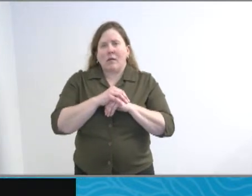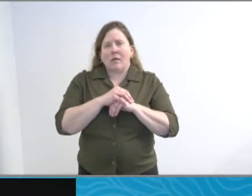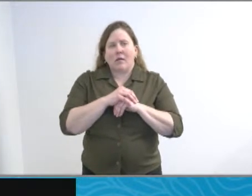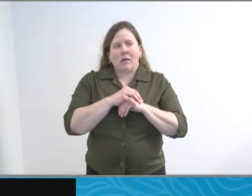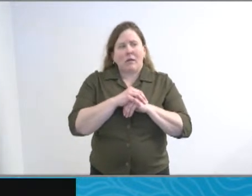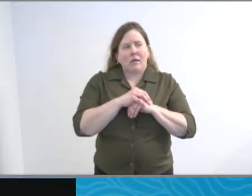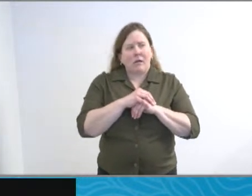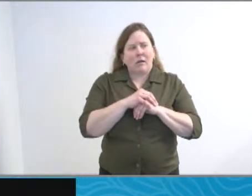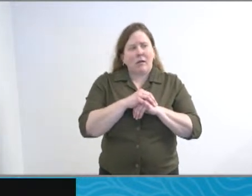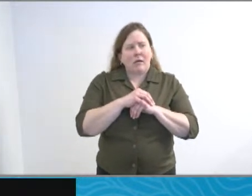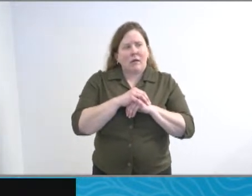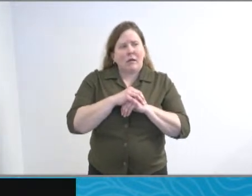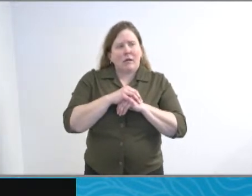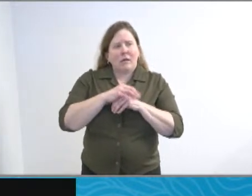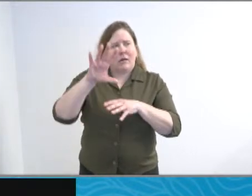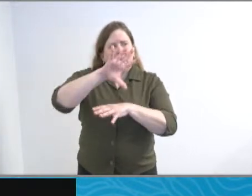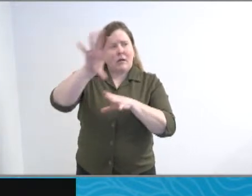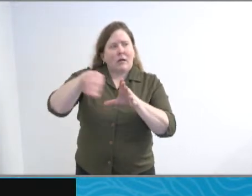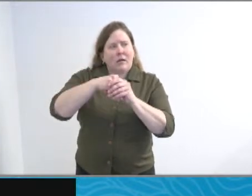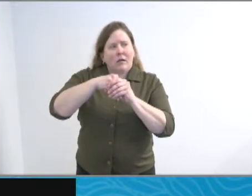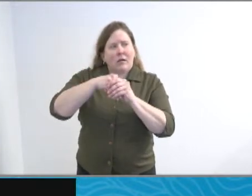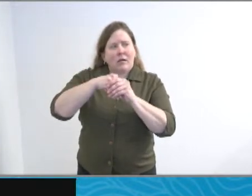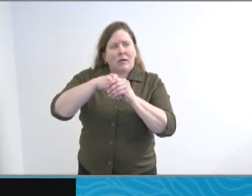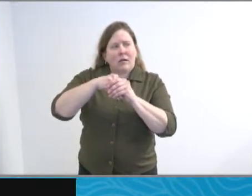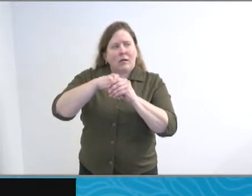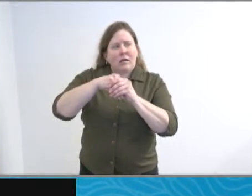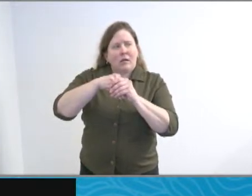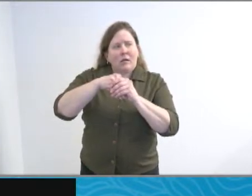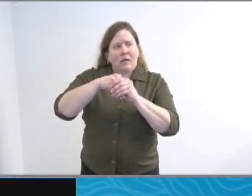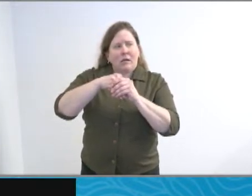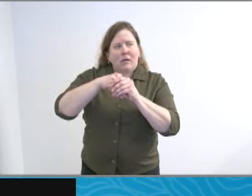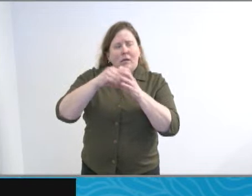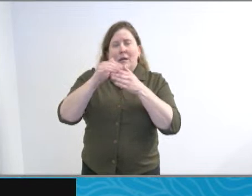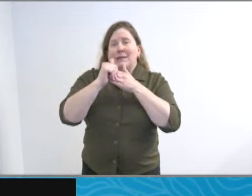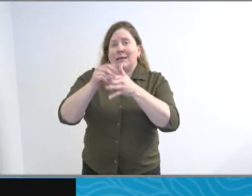and visioning student outcome goals really leads us